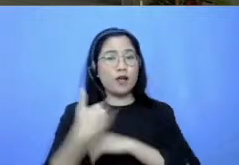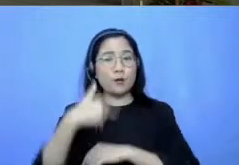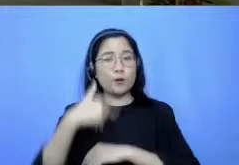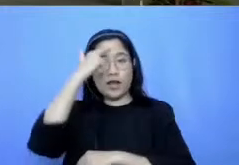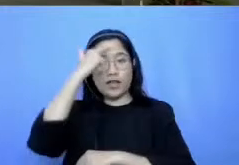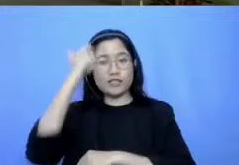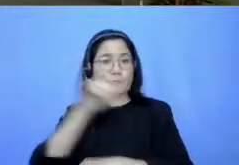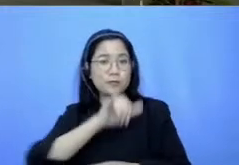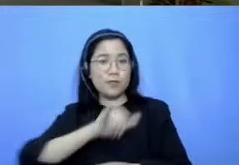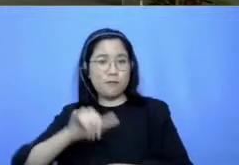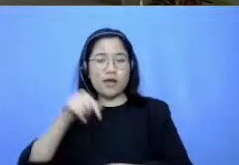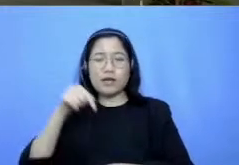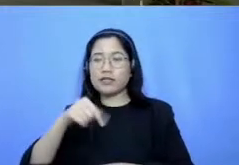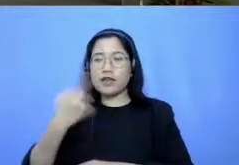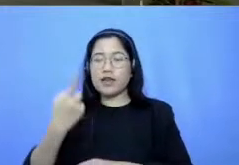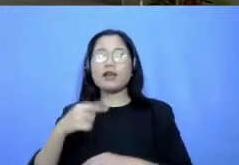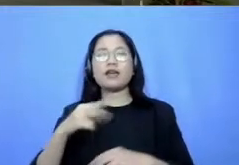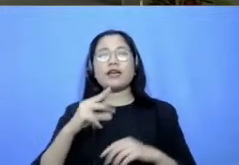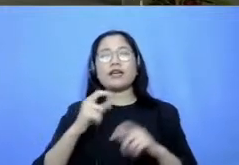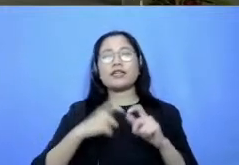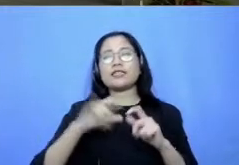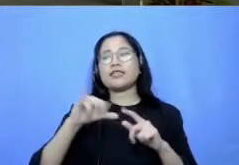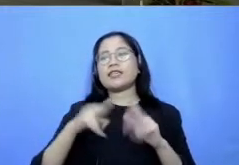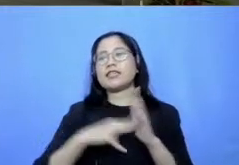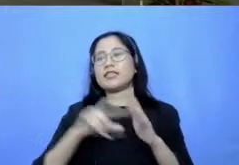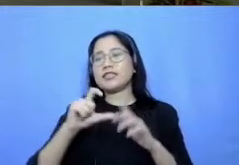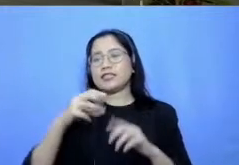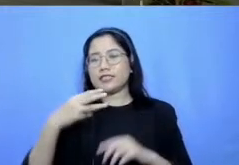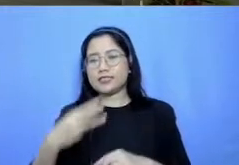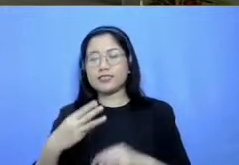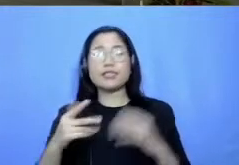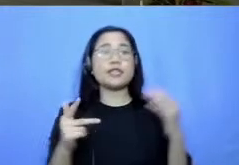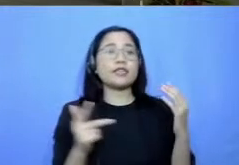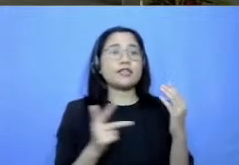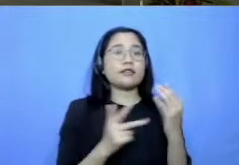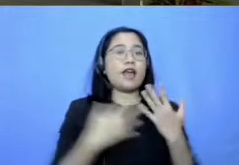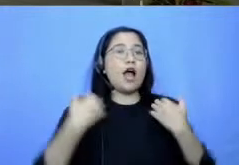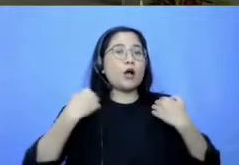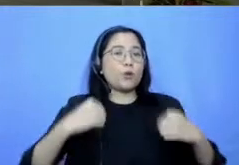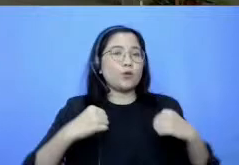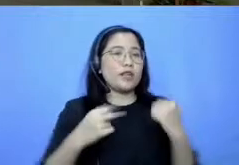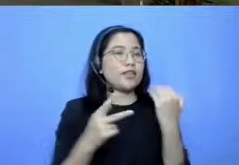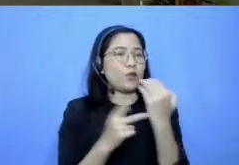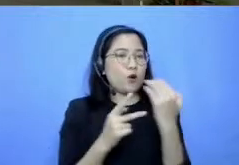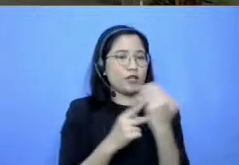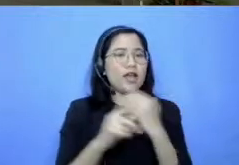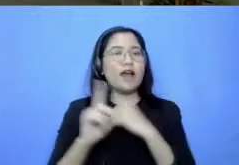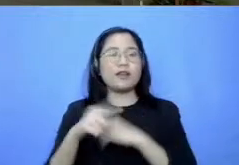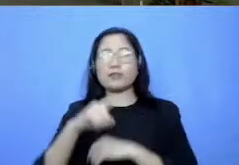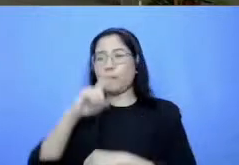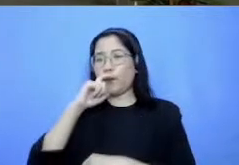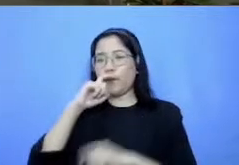and technology, with Mr. Adi Respati. Happy learning, Mr. Madam. Yes, we learn together. now